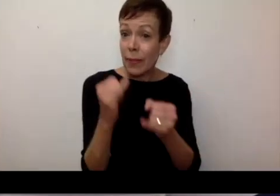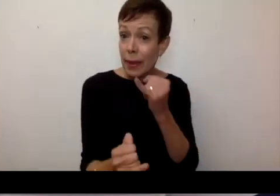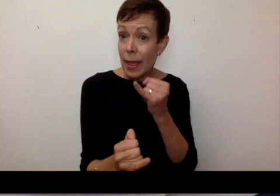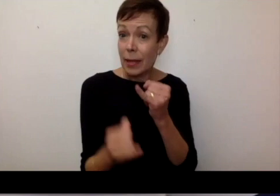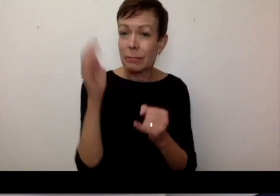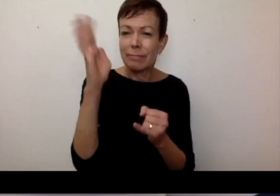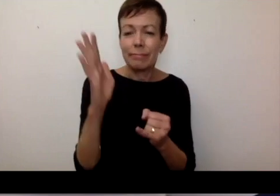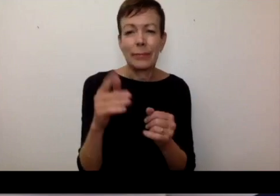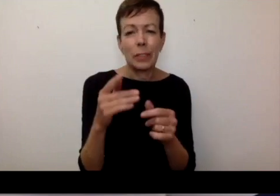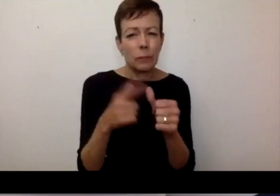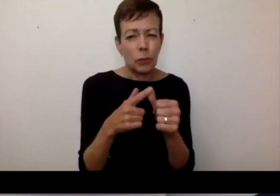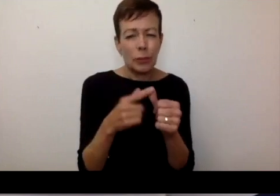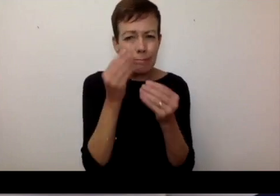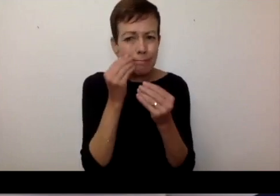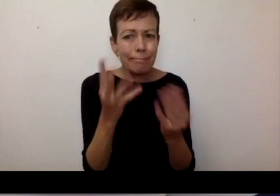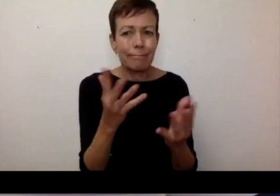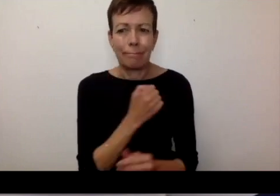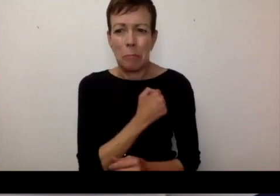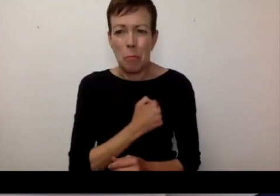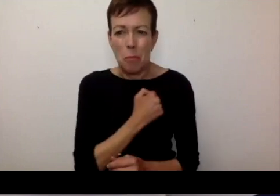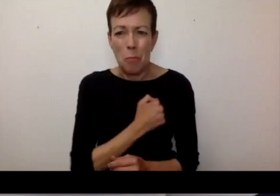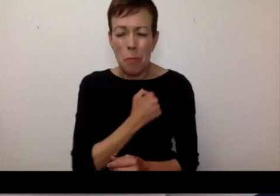apparently we're having some technical difficulties